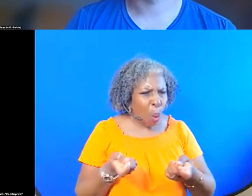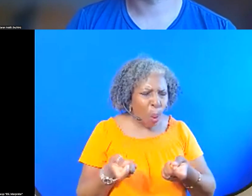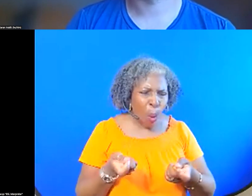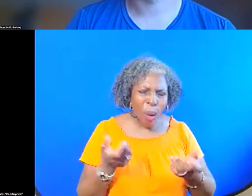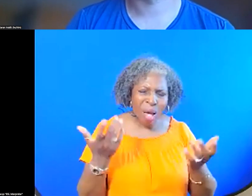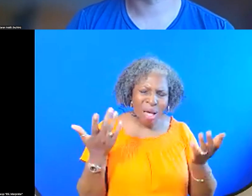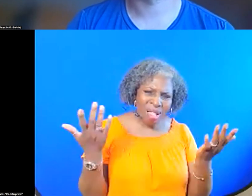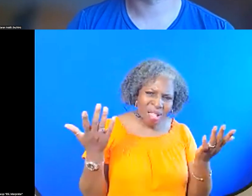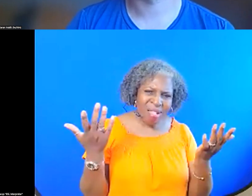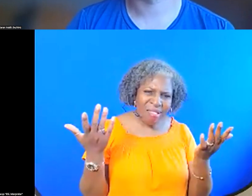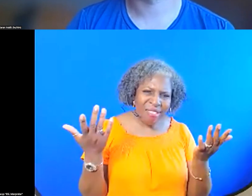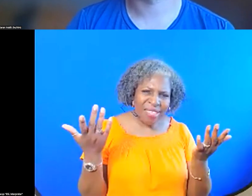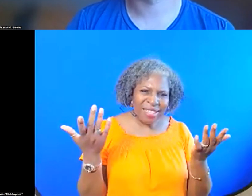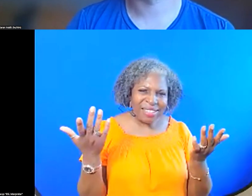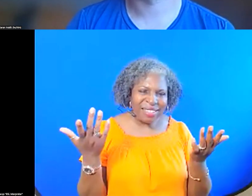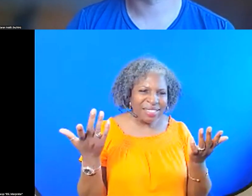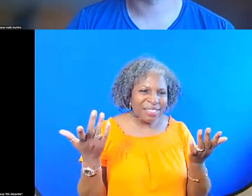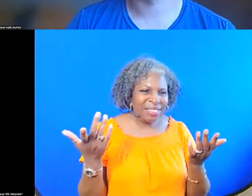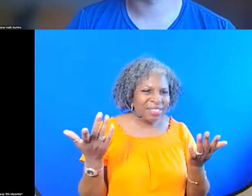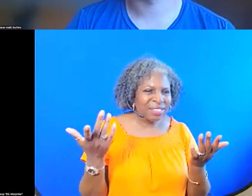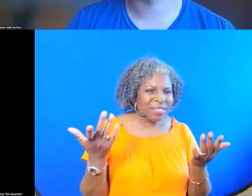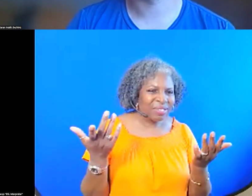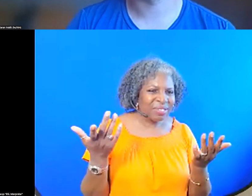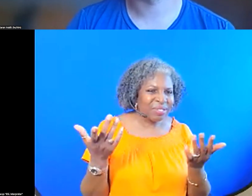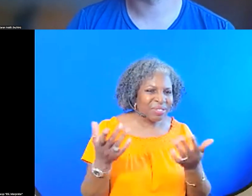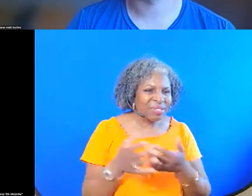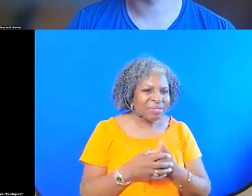don't call it a mess anymore, but I think that's something to think about.